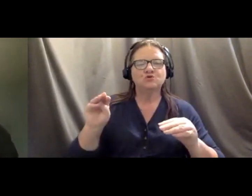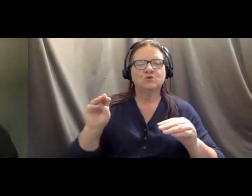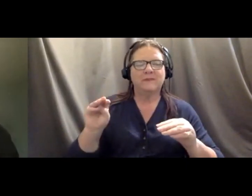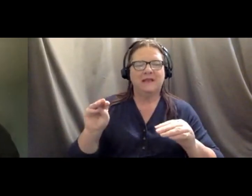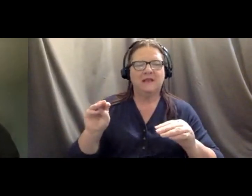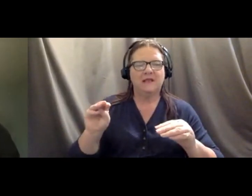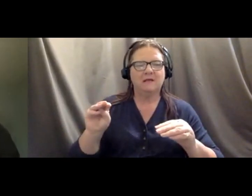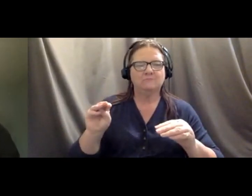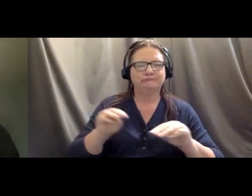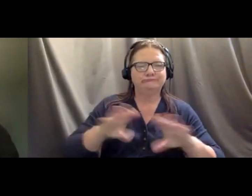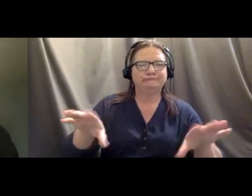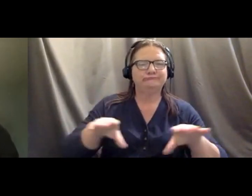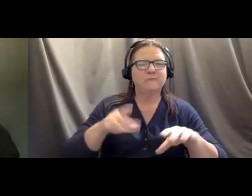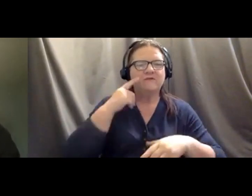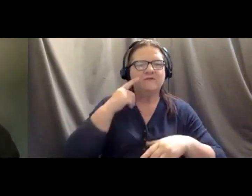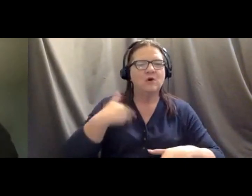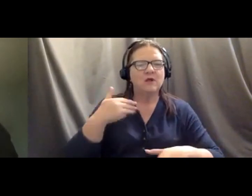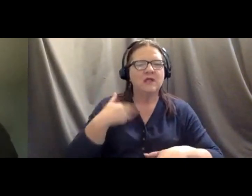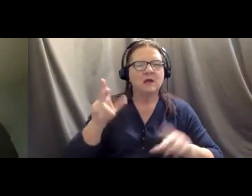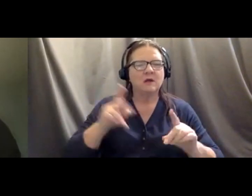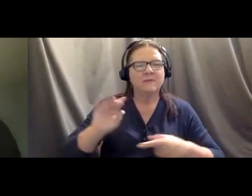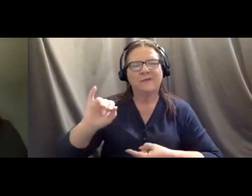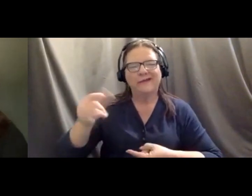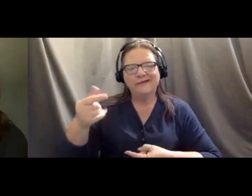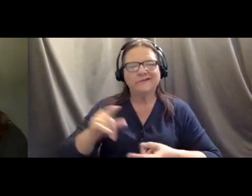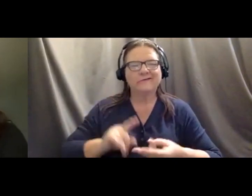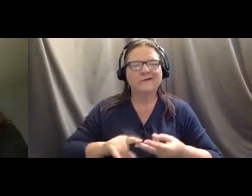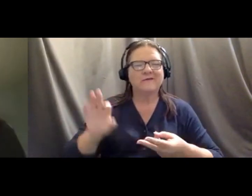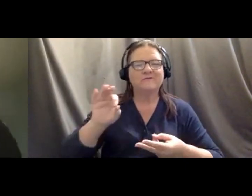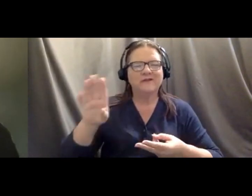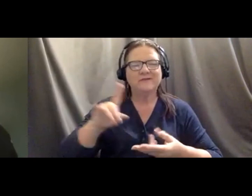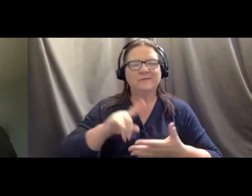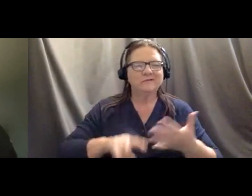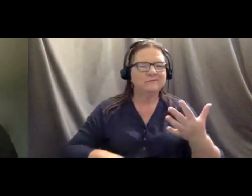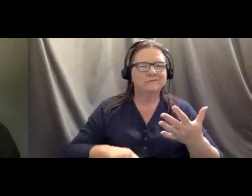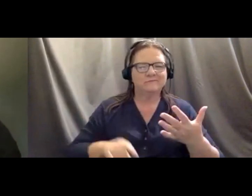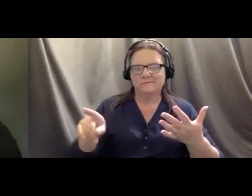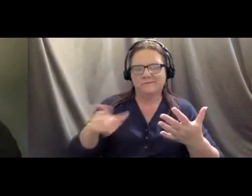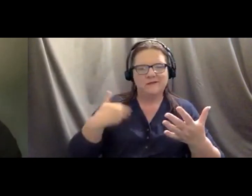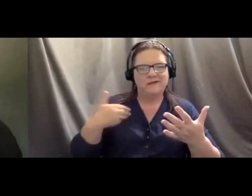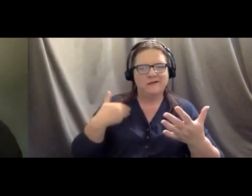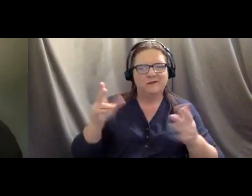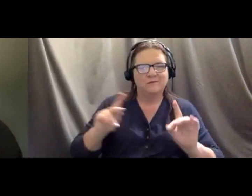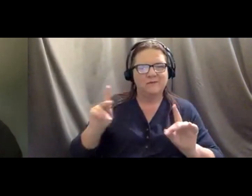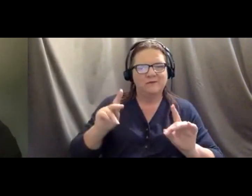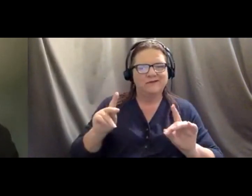Instagram, Facebook, the other things. Younger people are not on e-mail.